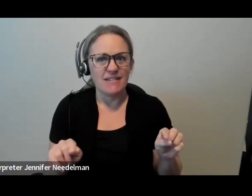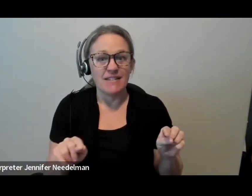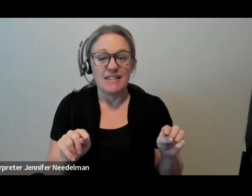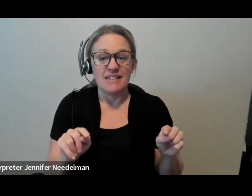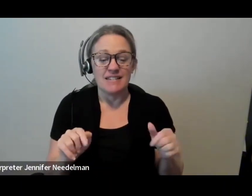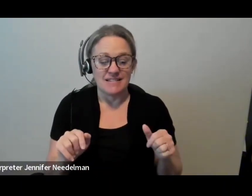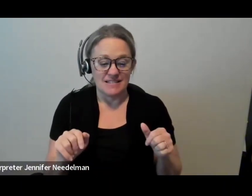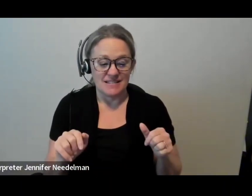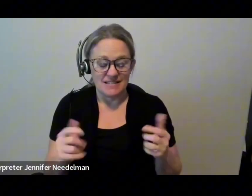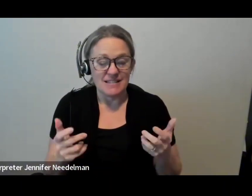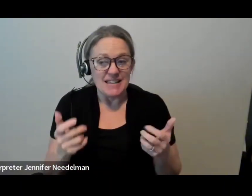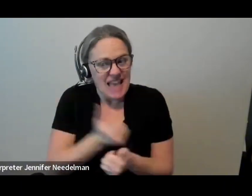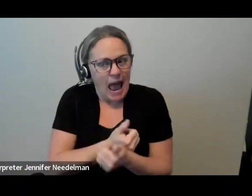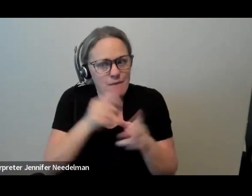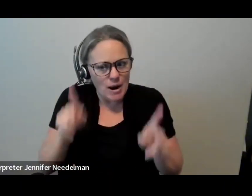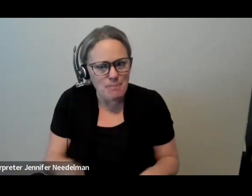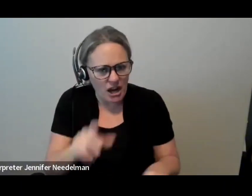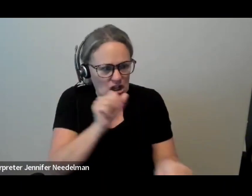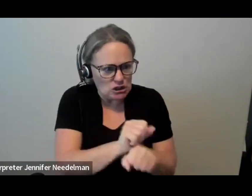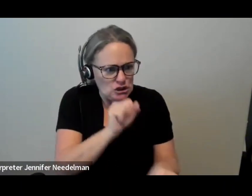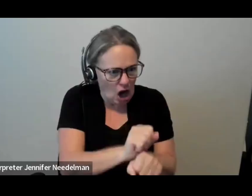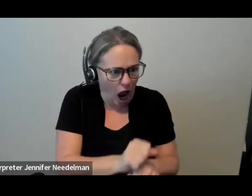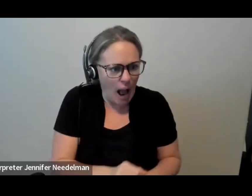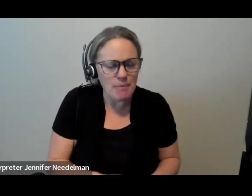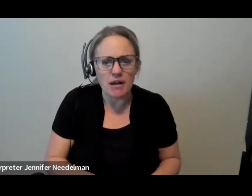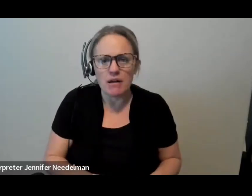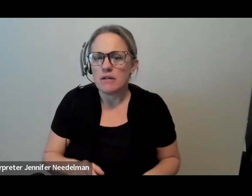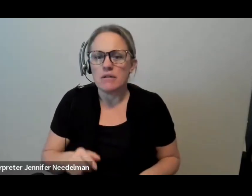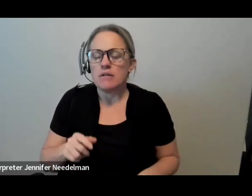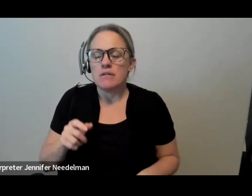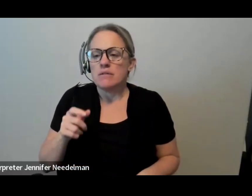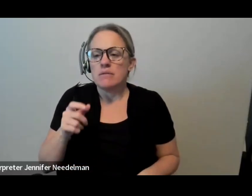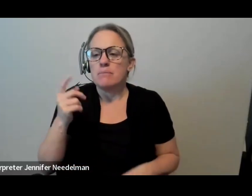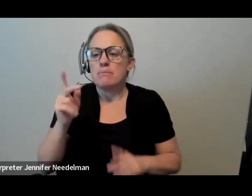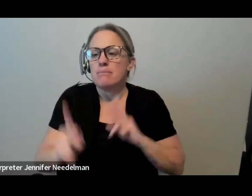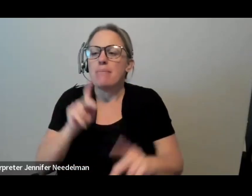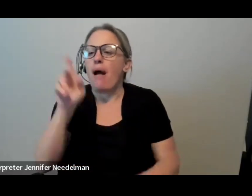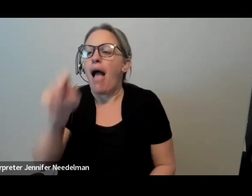"how can I get into the accessibility world? I'm, I'm a UX designer or I'm in marketing